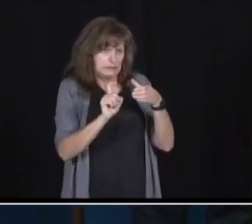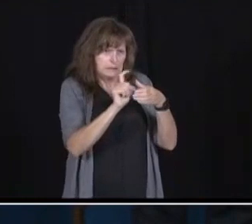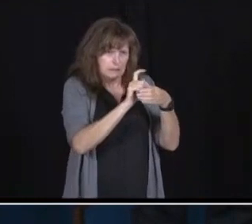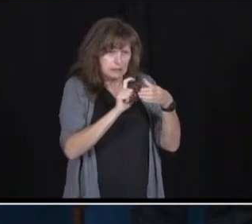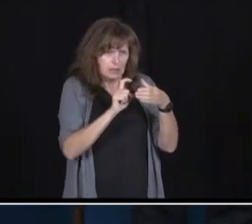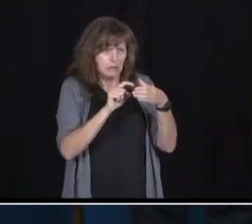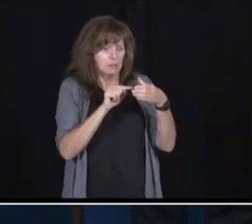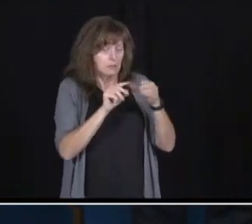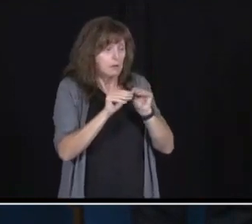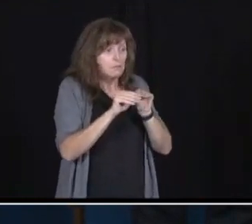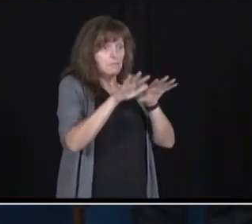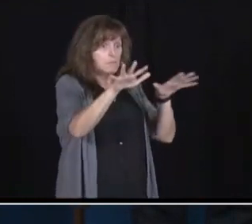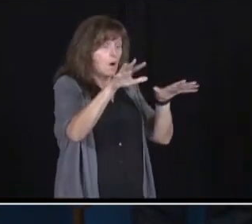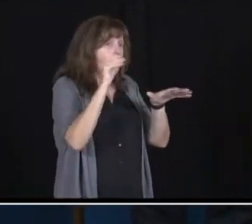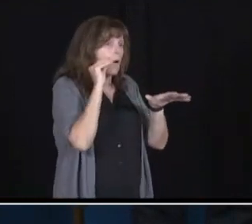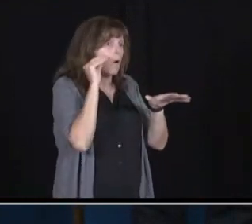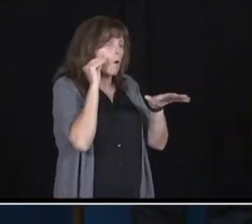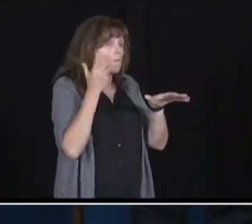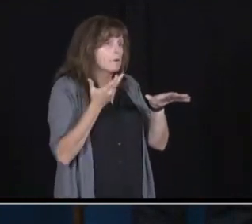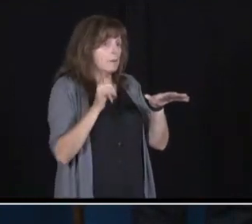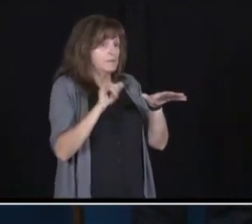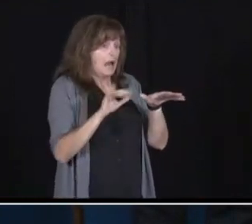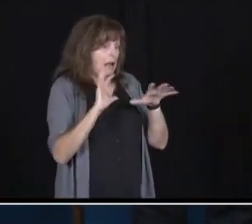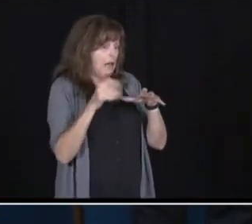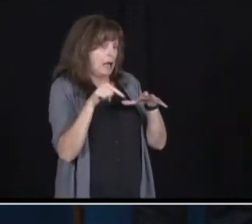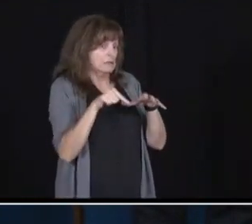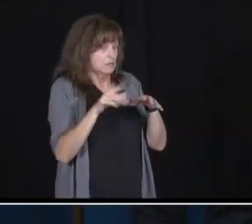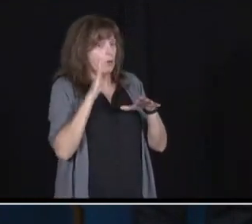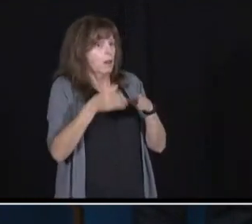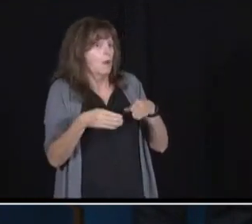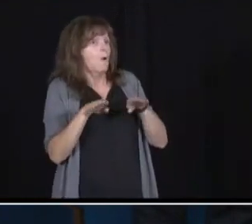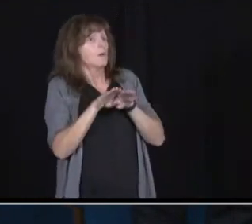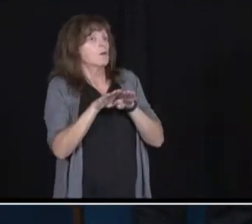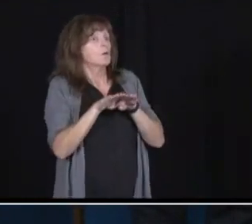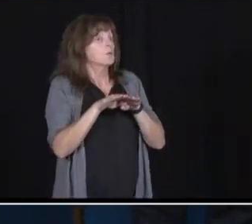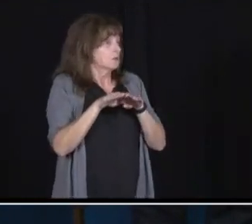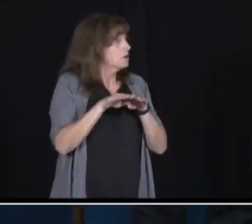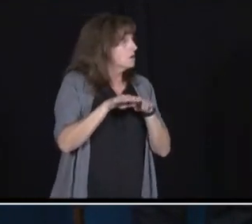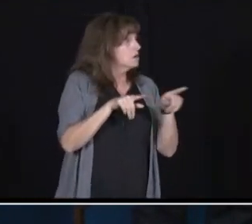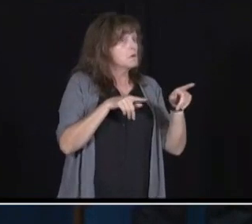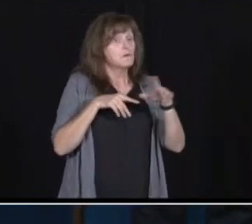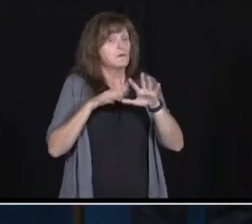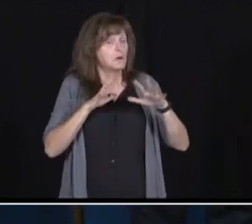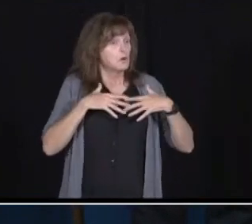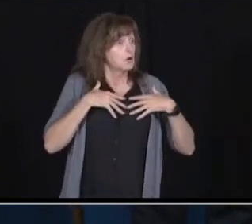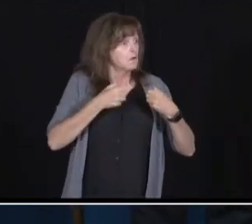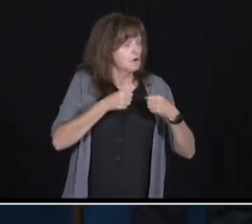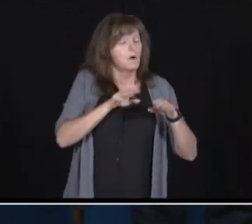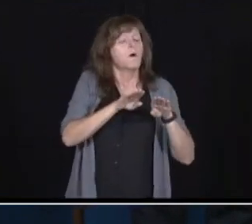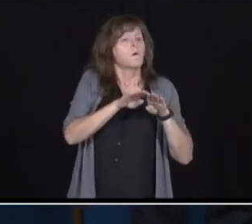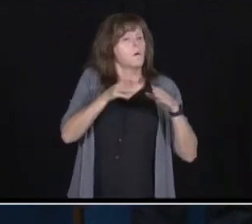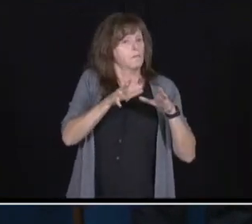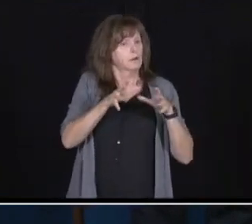In some cases, the cost cohorts will be tested. Sent home or closed until the outbreak is declared over as approved by the chief medical